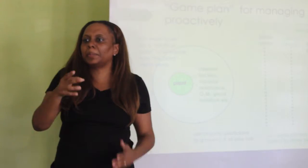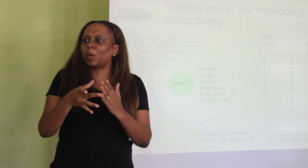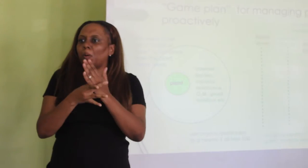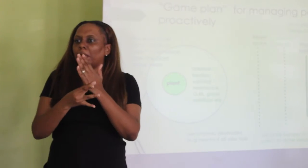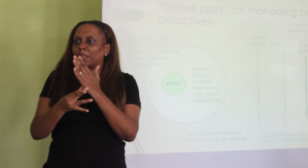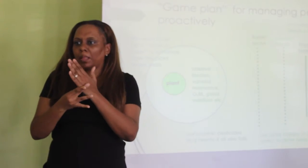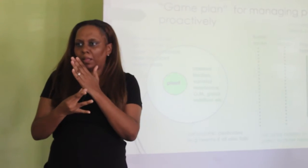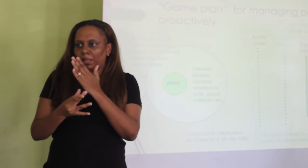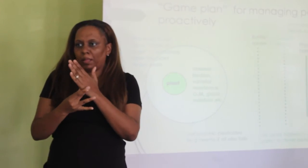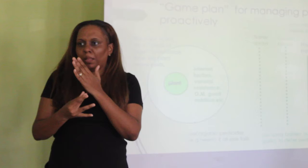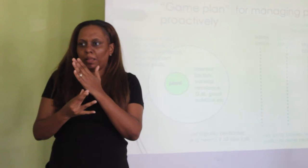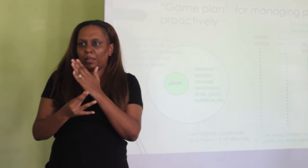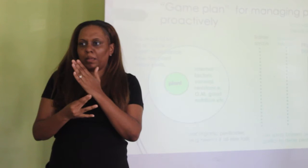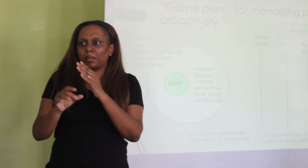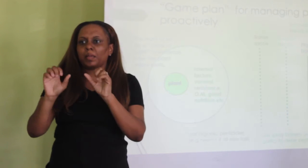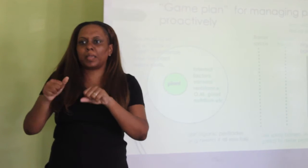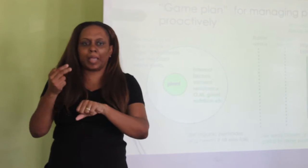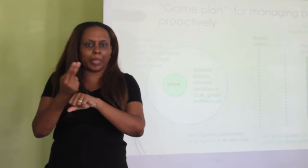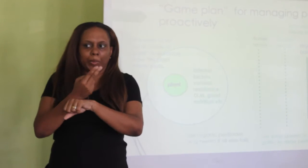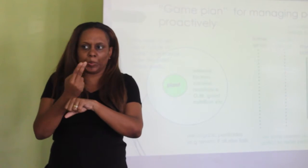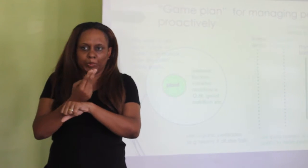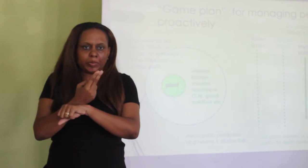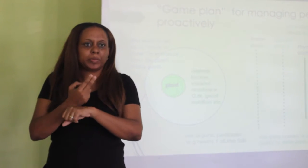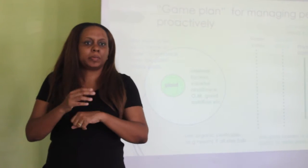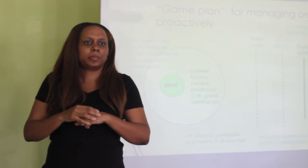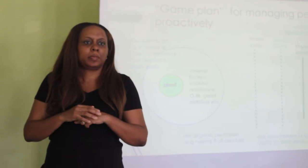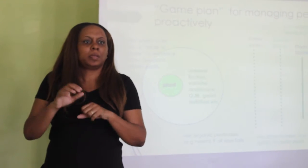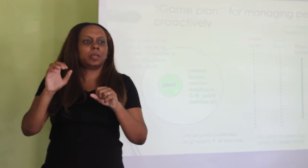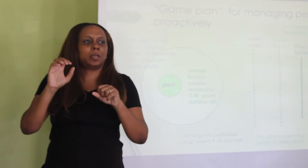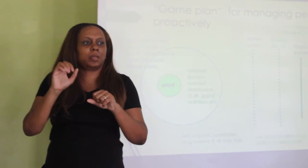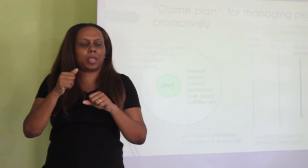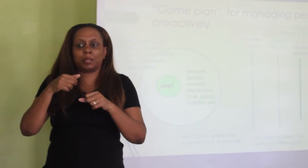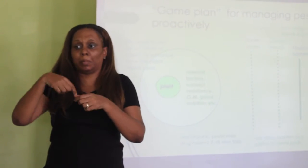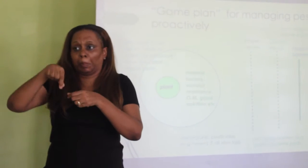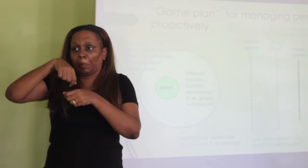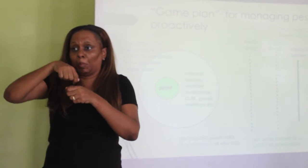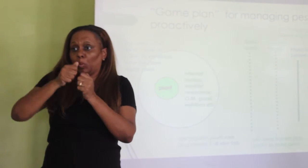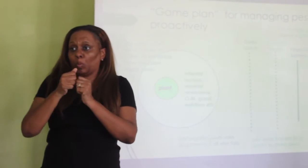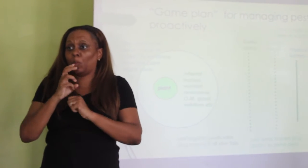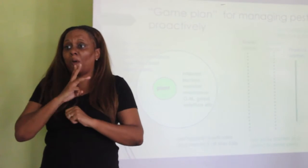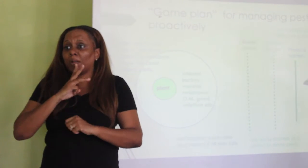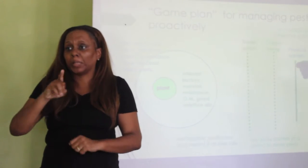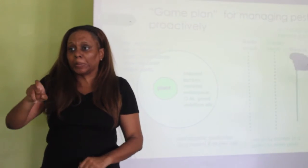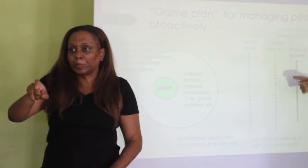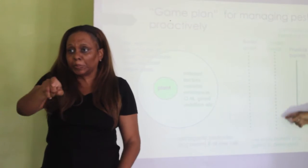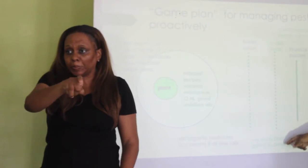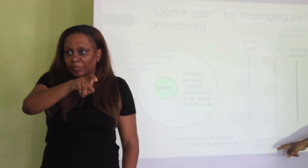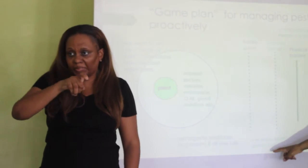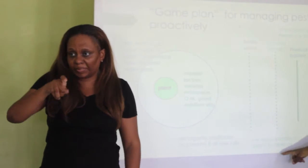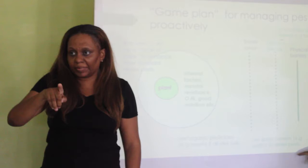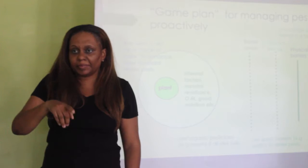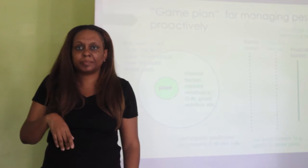in a liter of water and you could spread it on your pot and it acts as a barrier for these pests